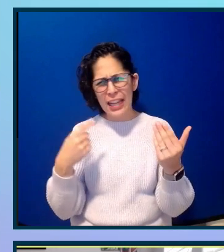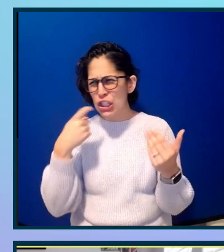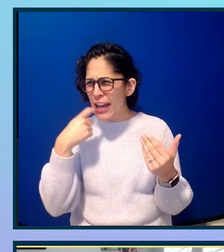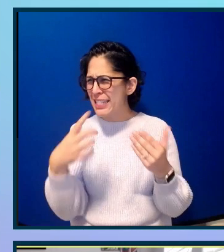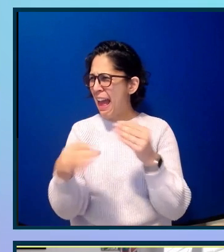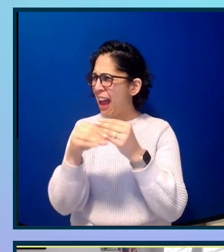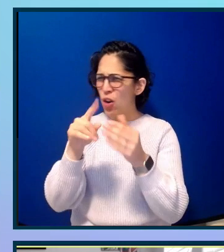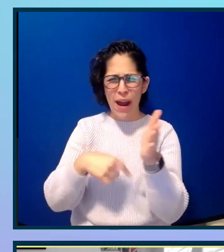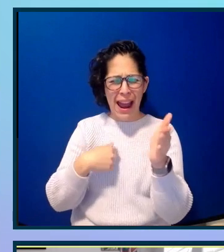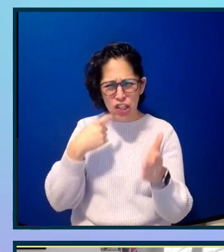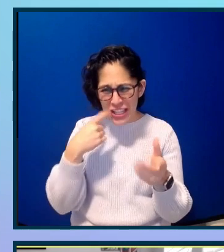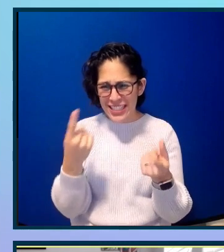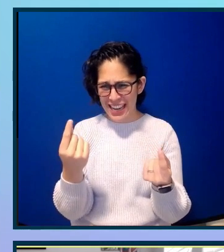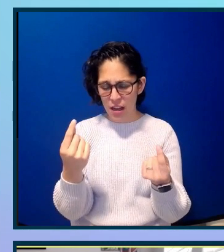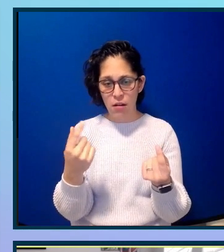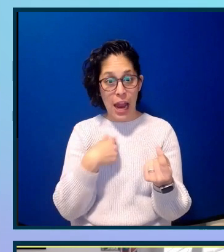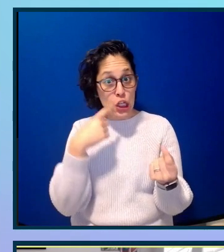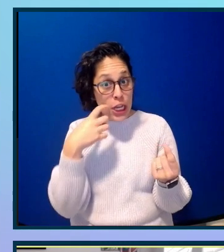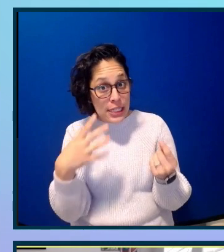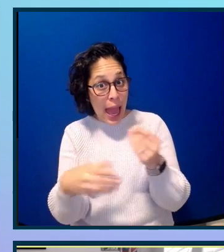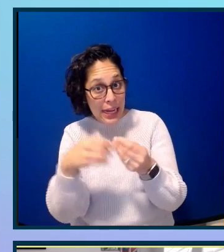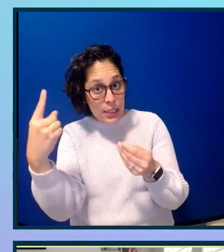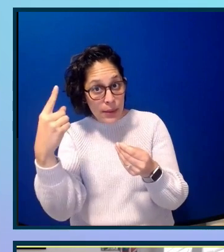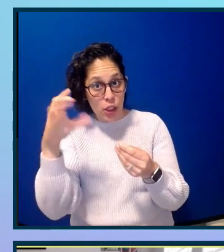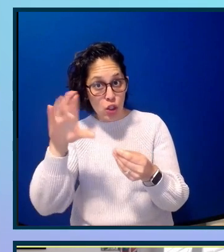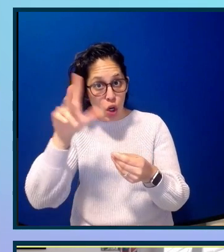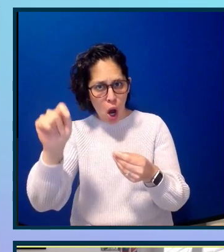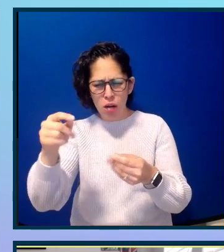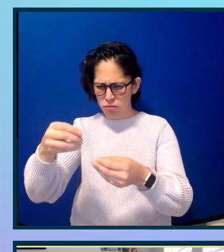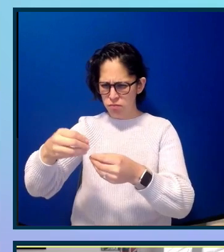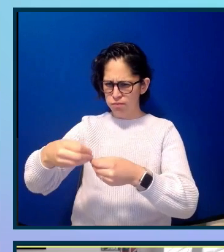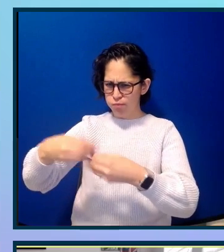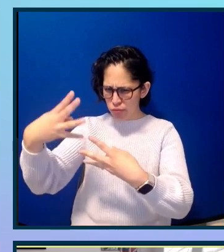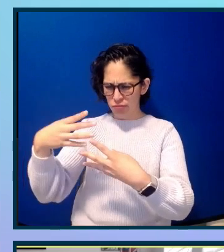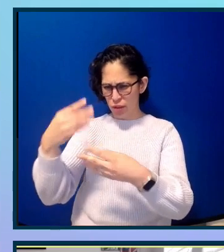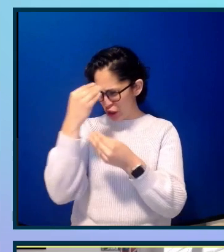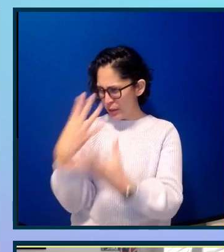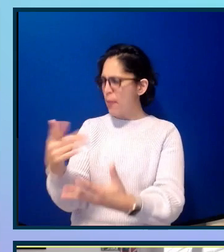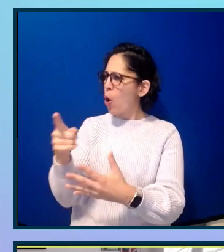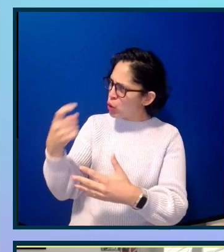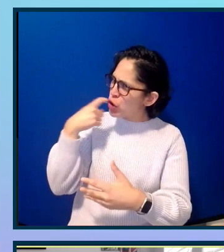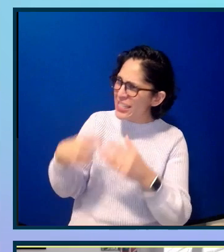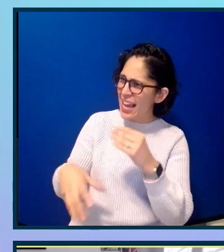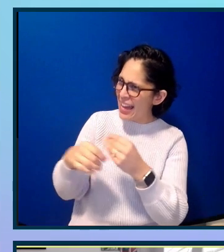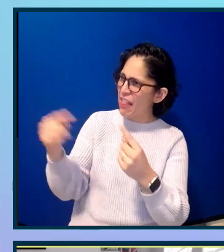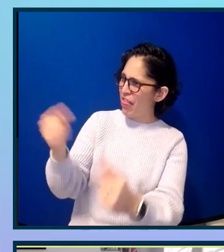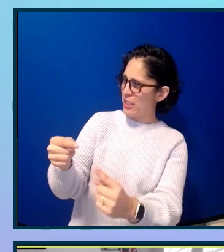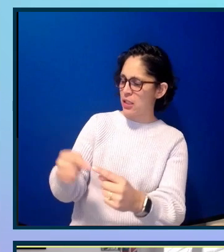So if he just added something to the cart, let him know what he added. That's one way. Another way is to give him a clear way